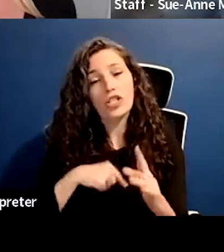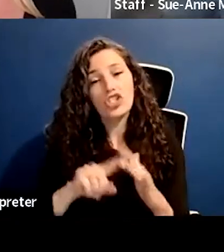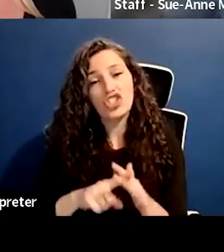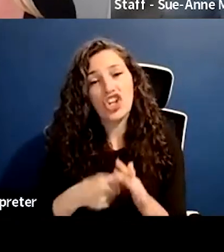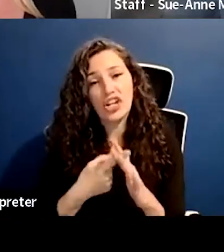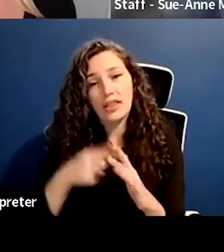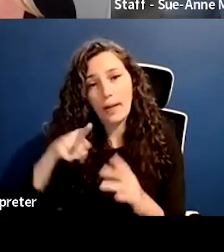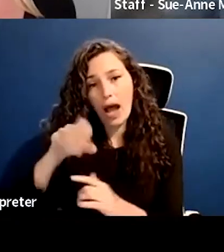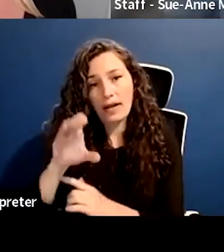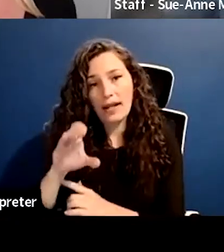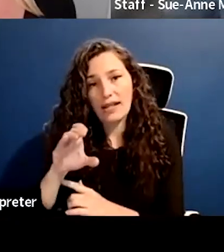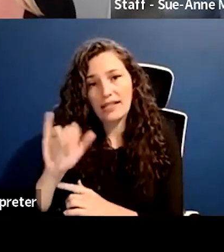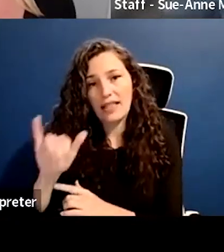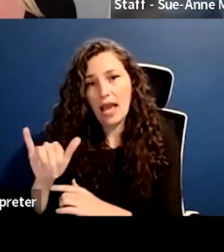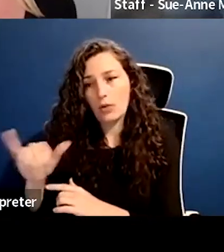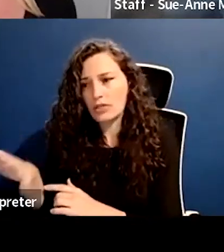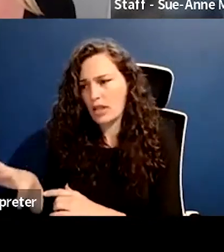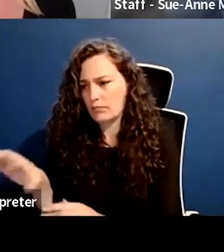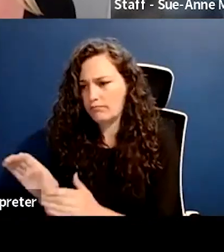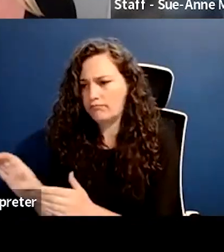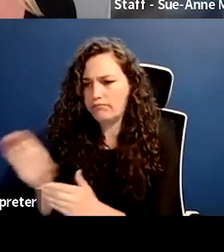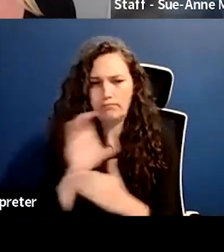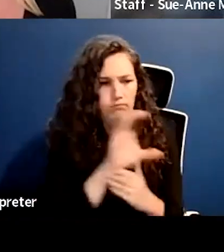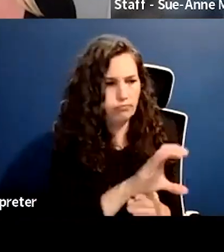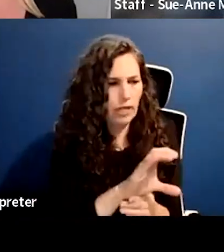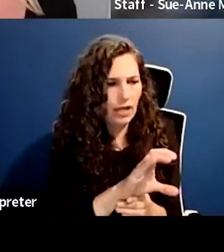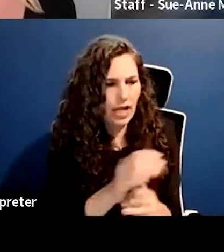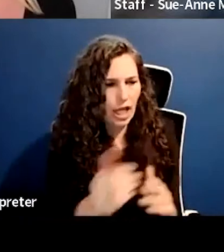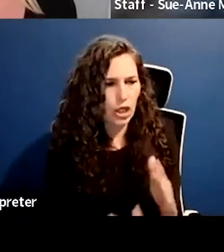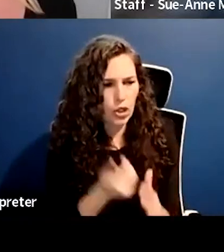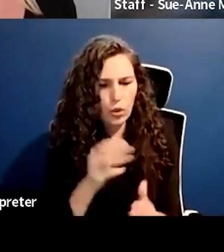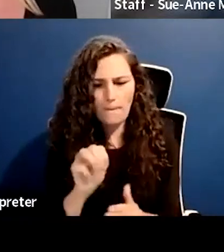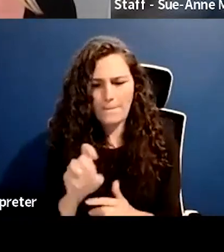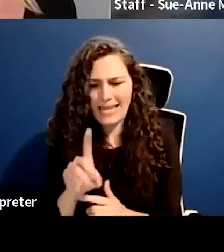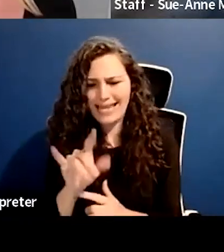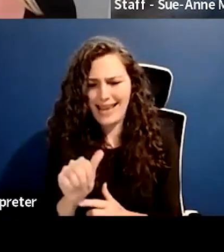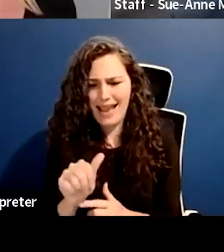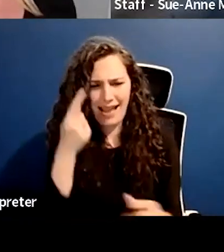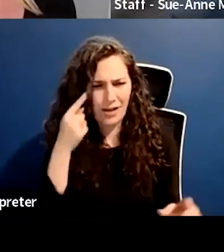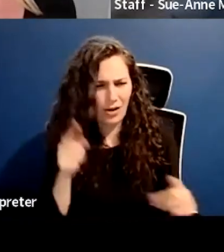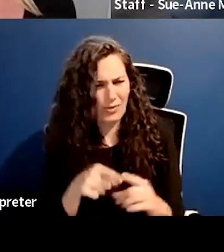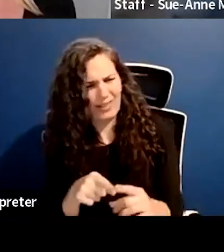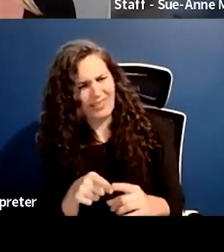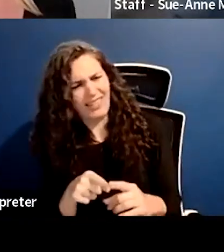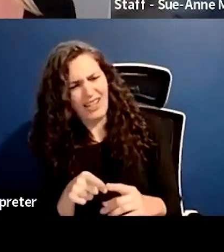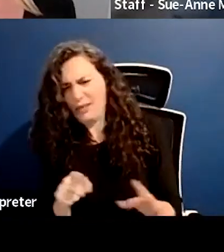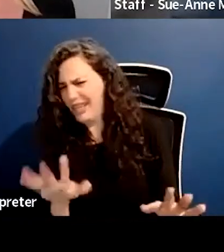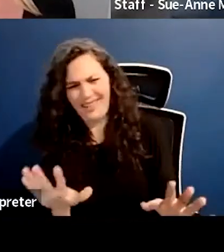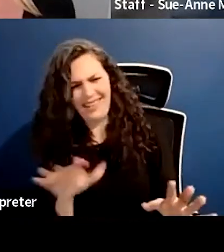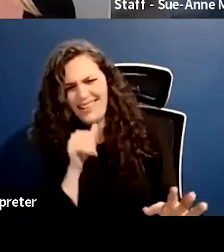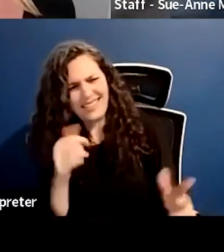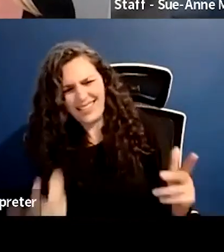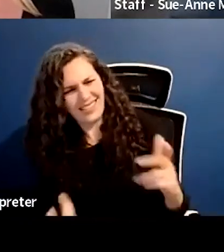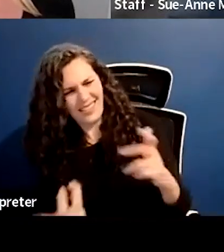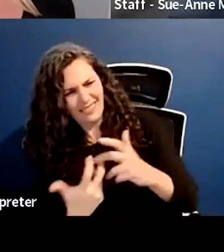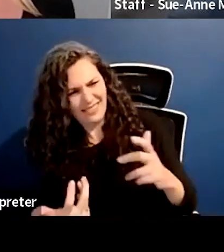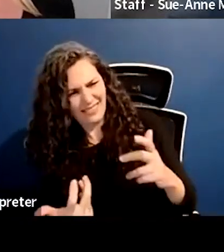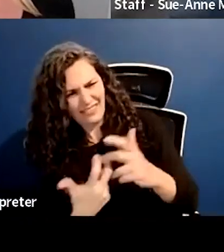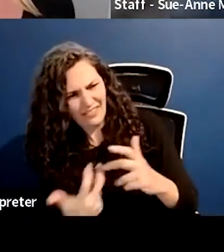the new media agreement, I was looking at things, I was like, this doesn't work for me. This doesn't, I'm not really an influencer, it just didn't fit.